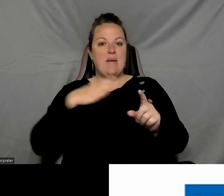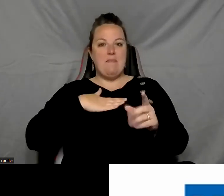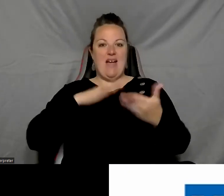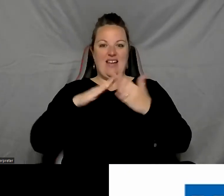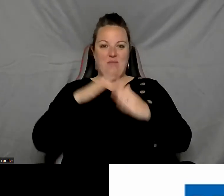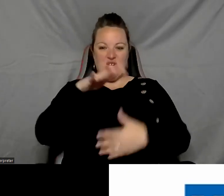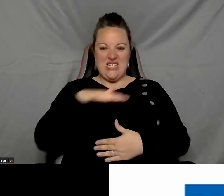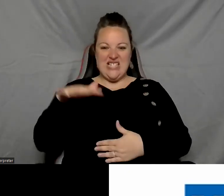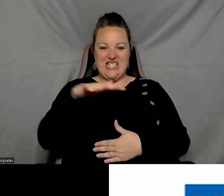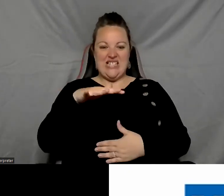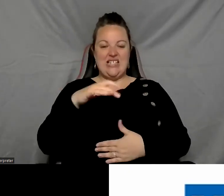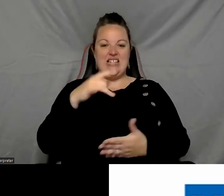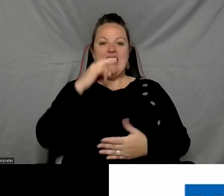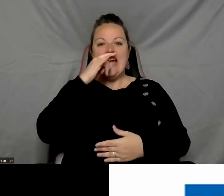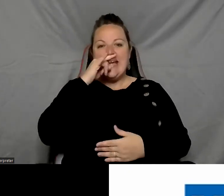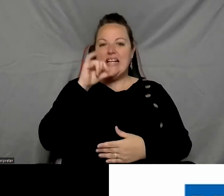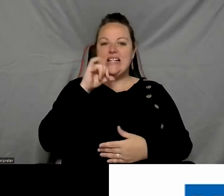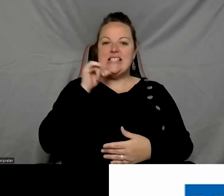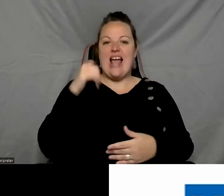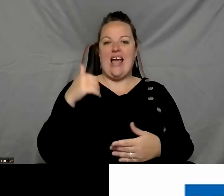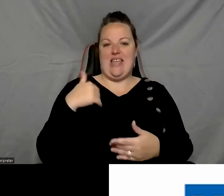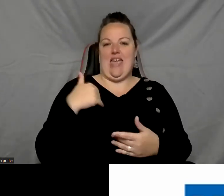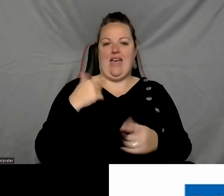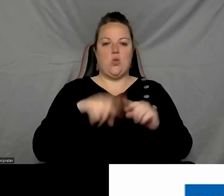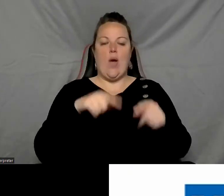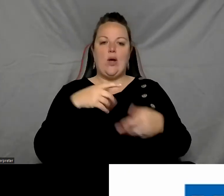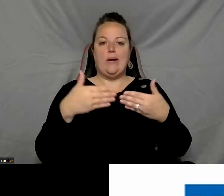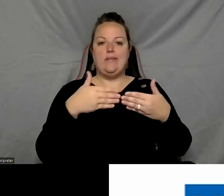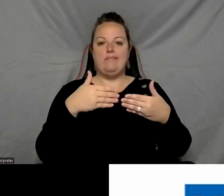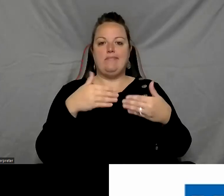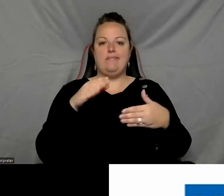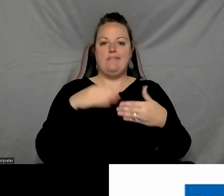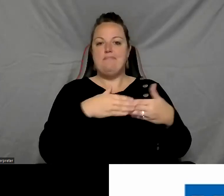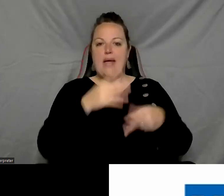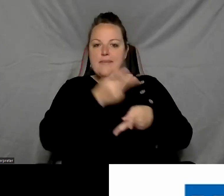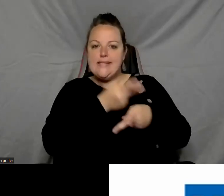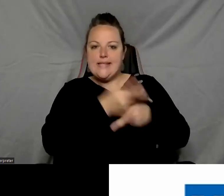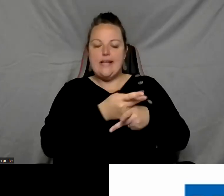wasn't many kids young enough for babysitting, I decided to just wait until I was 16, that's